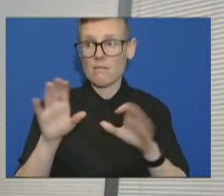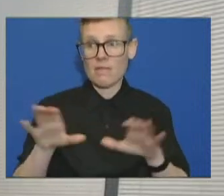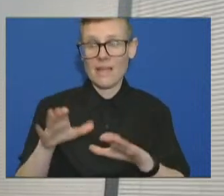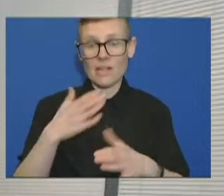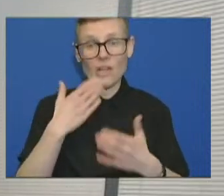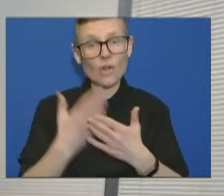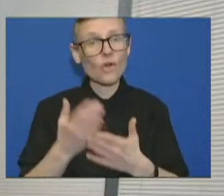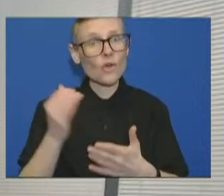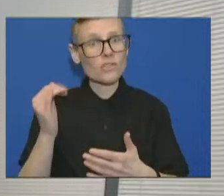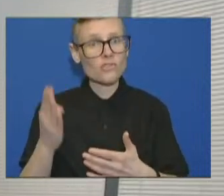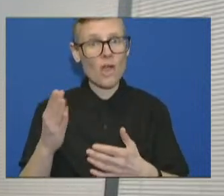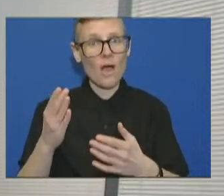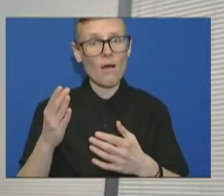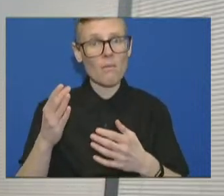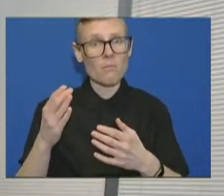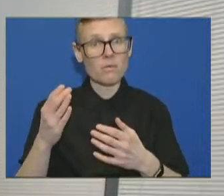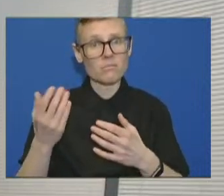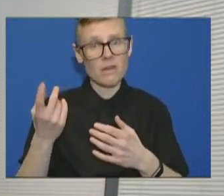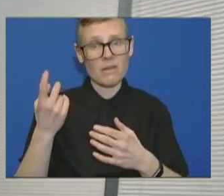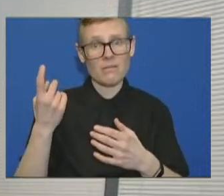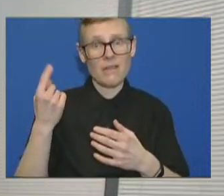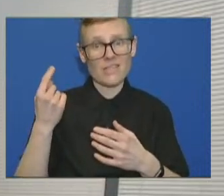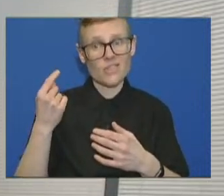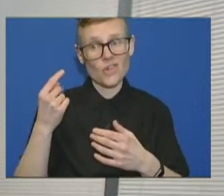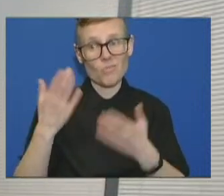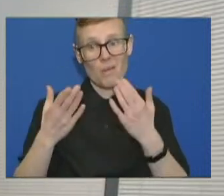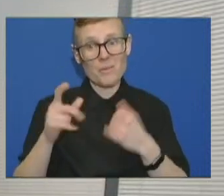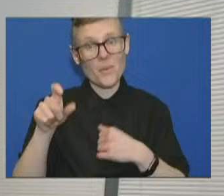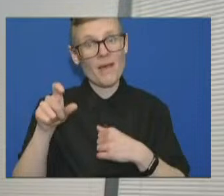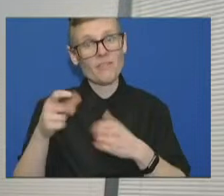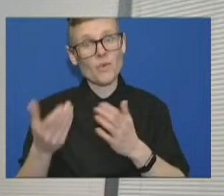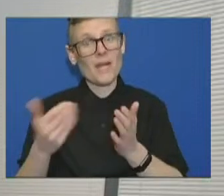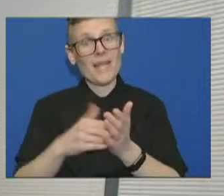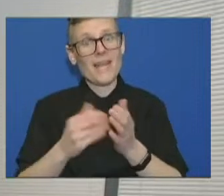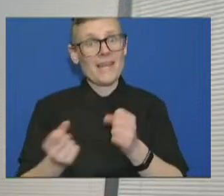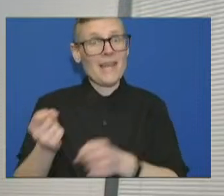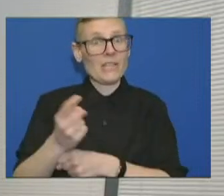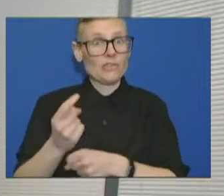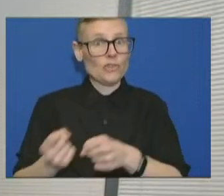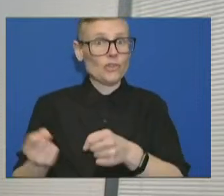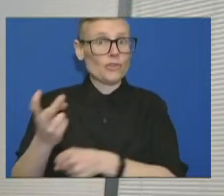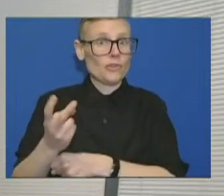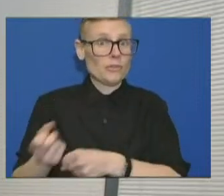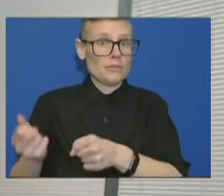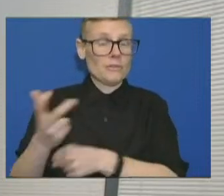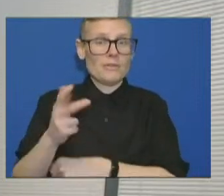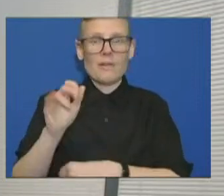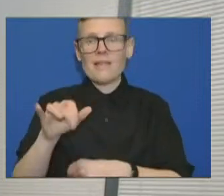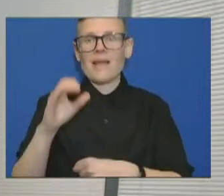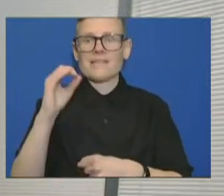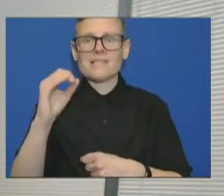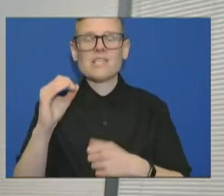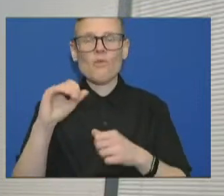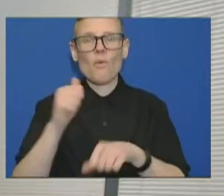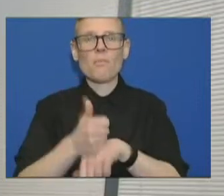budgeting exercise. They did a really nice job the first year. We will likely have to do this